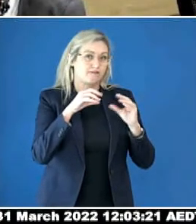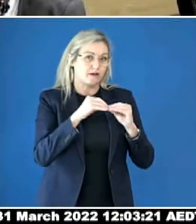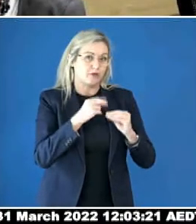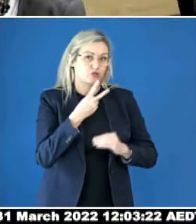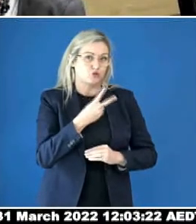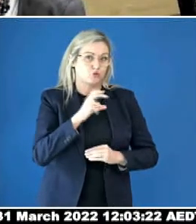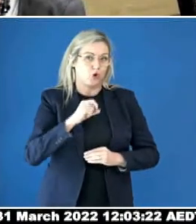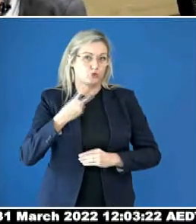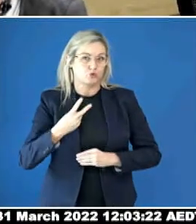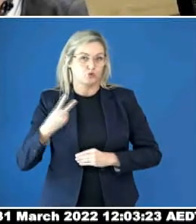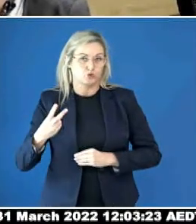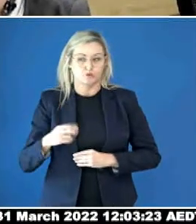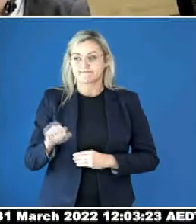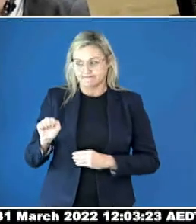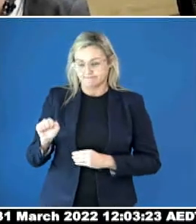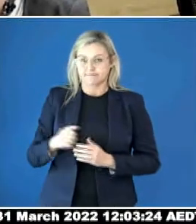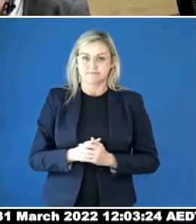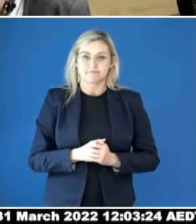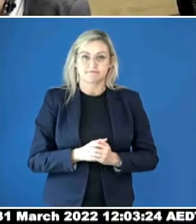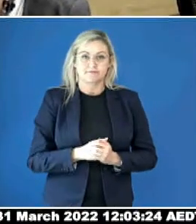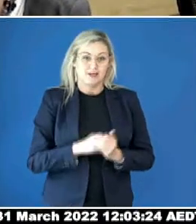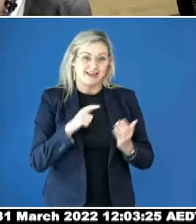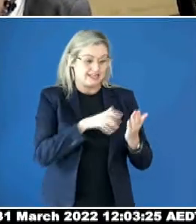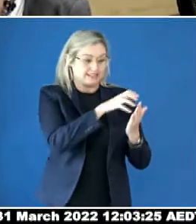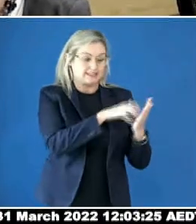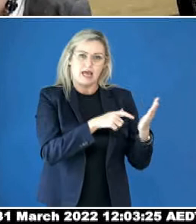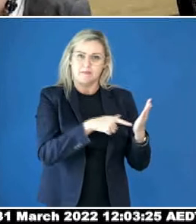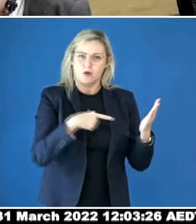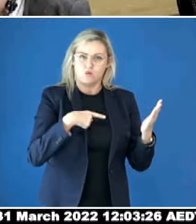Yes. MS FRASER: And you gave the statement in response to a notice to give